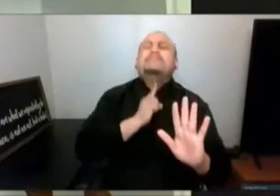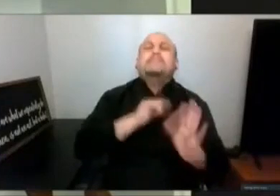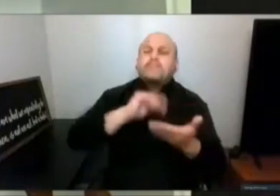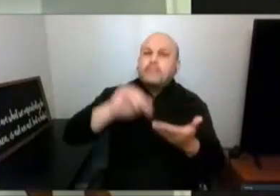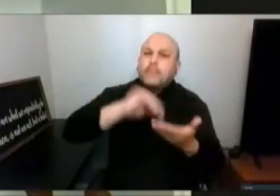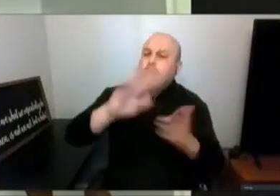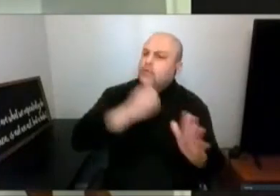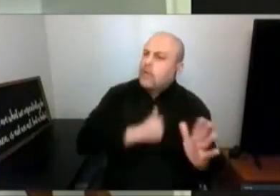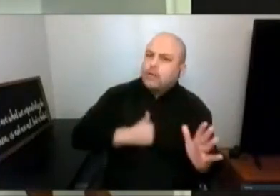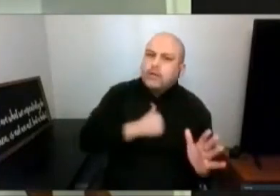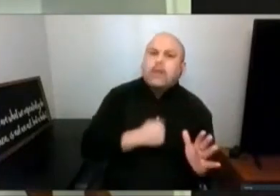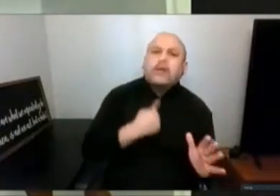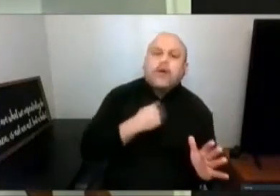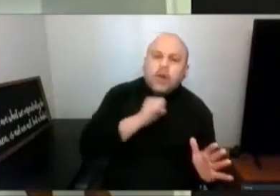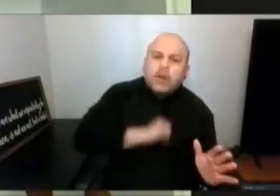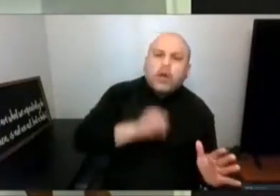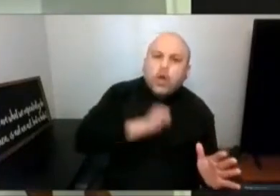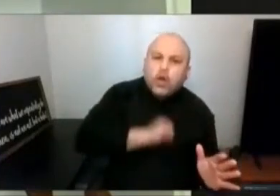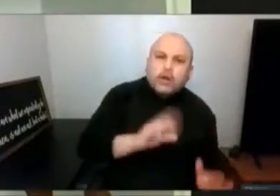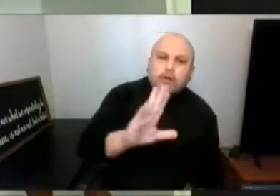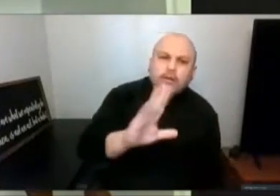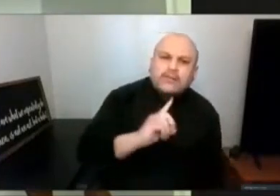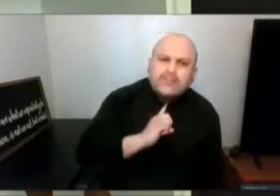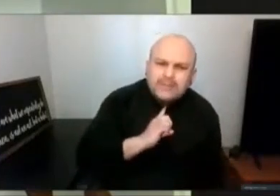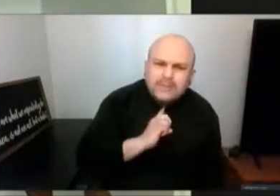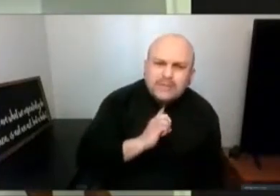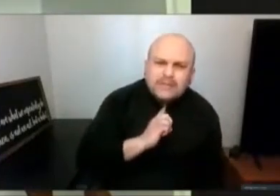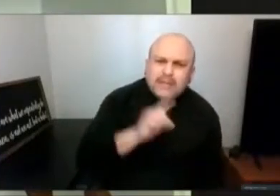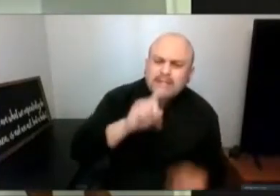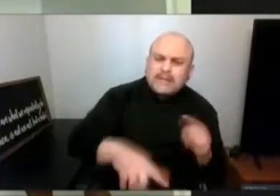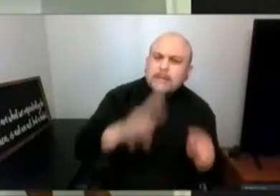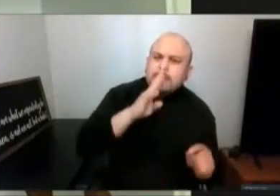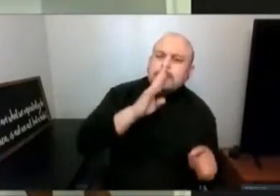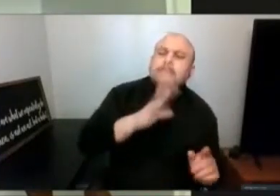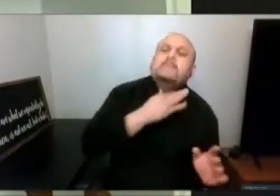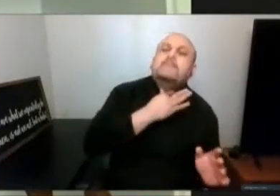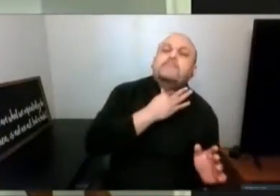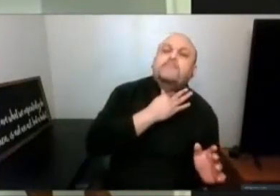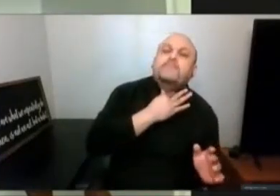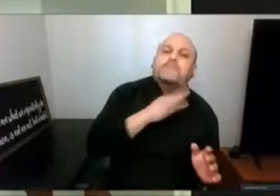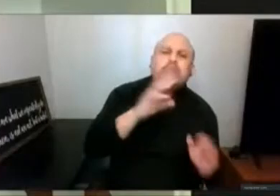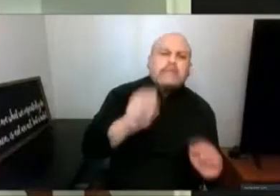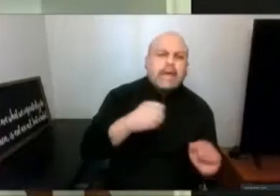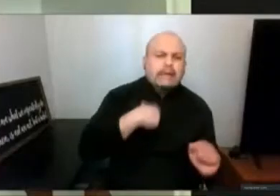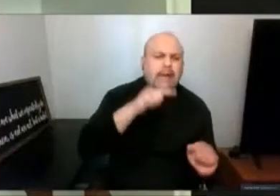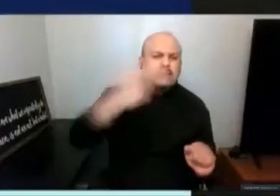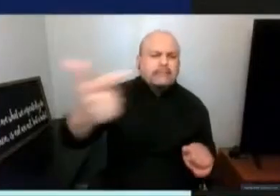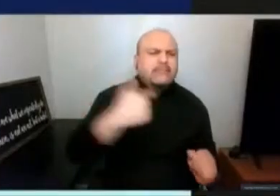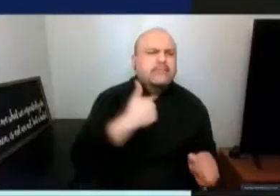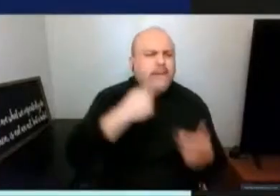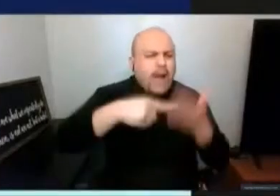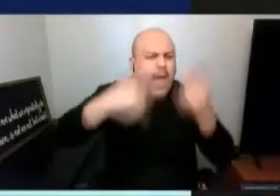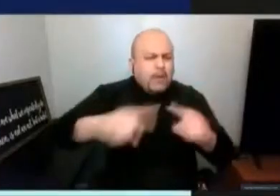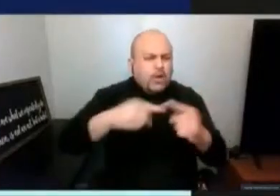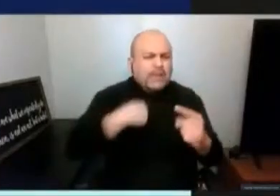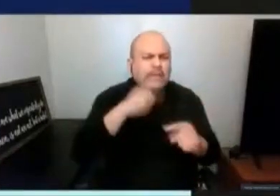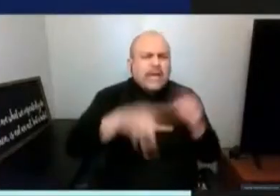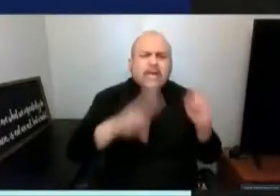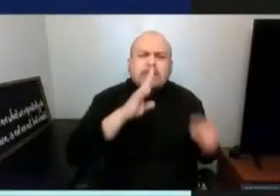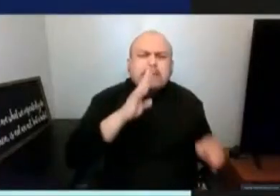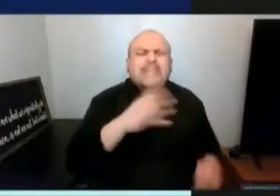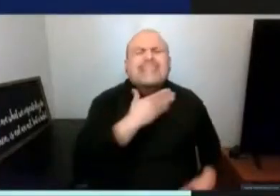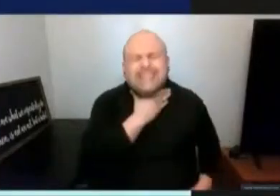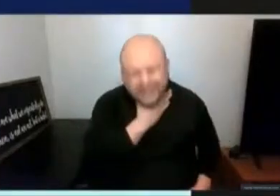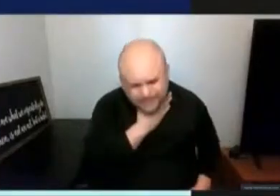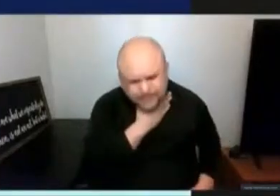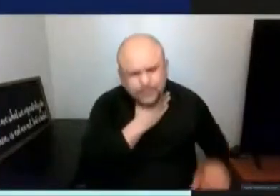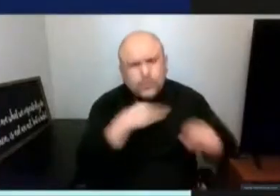Perhaps somebody else can go, I don't know what happened to me.